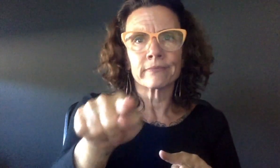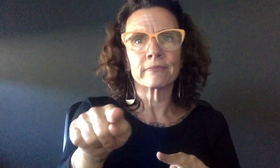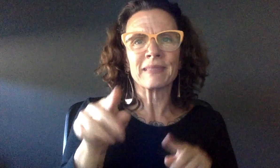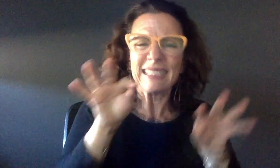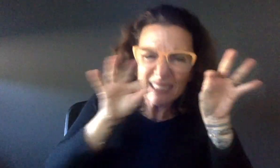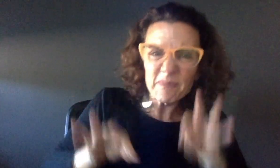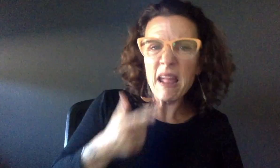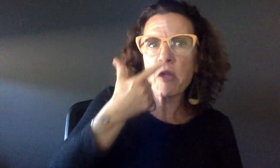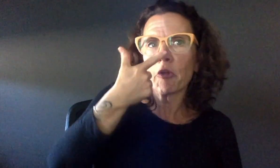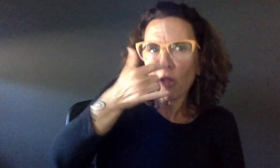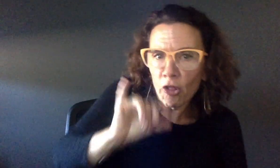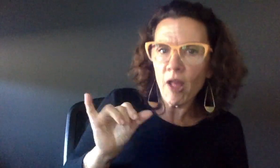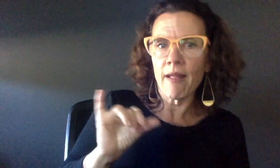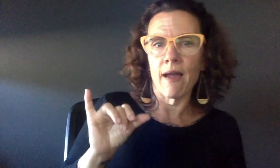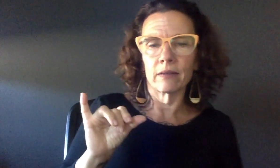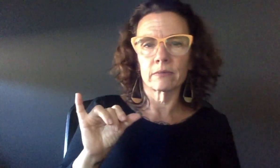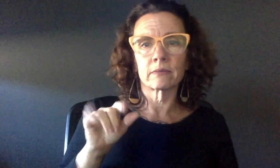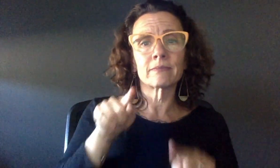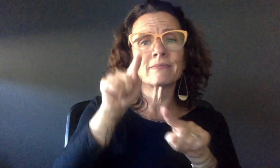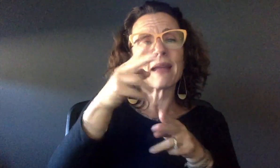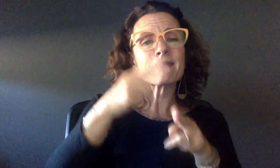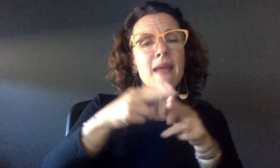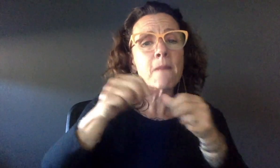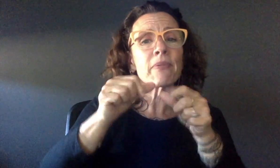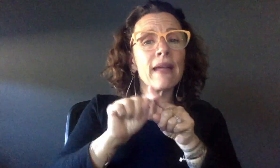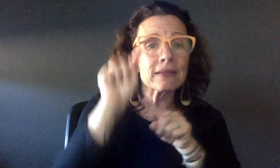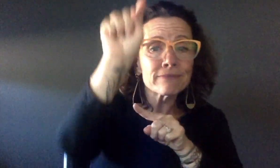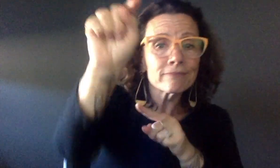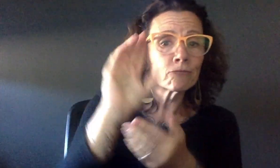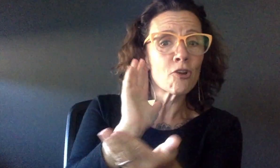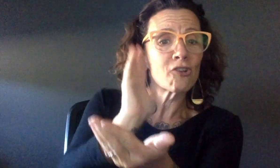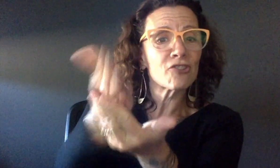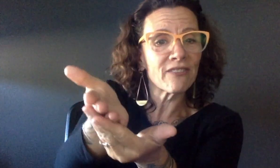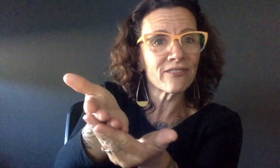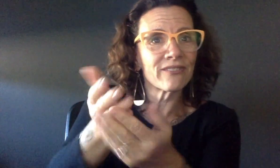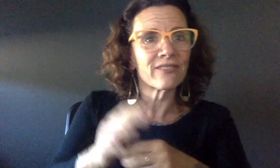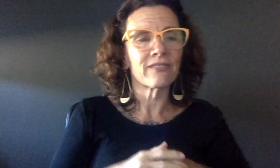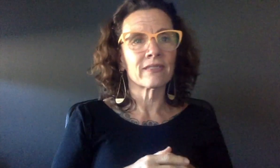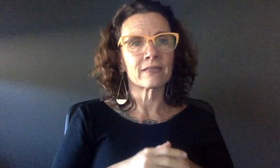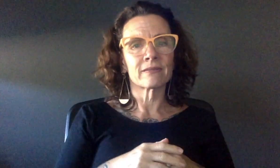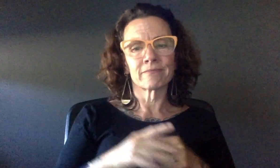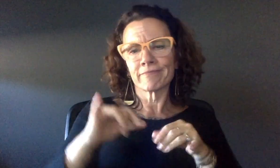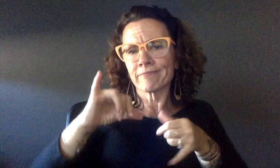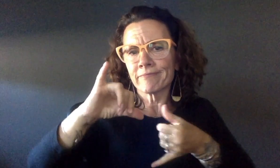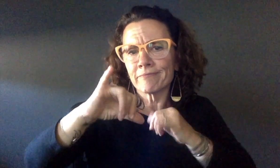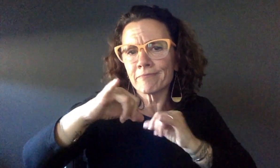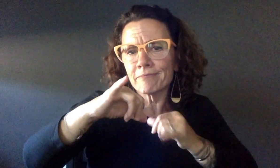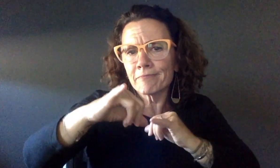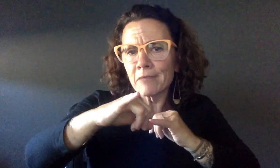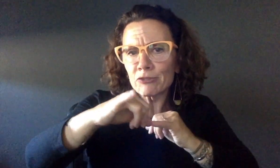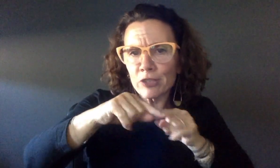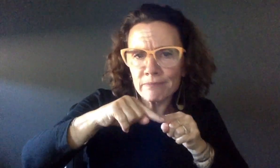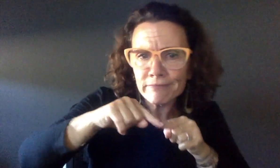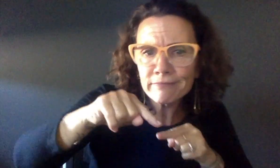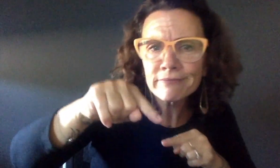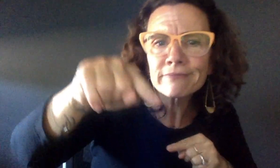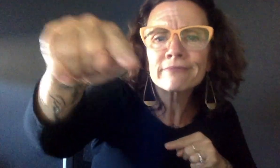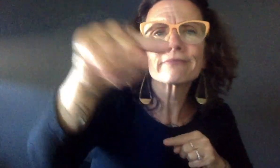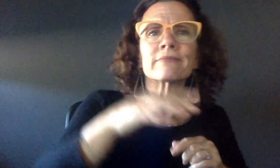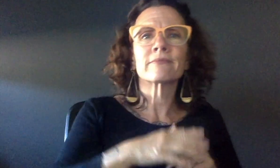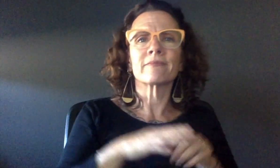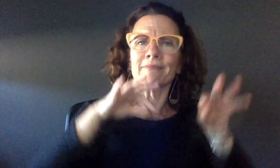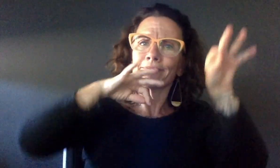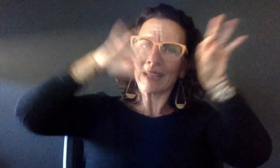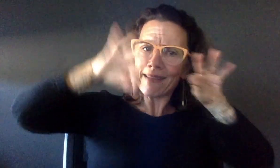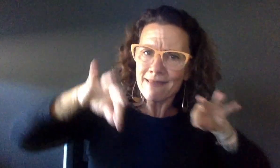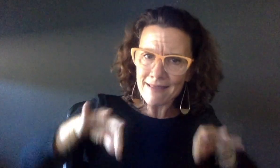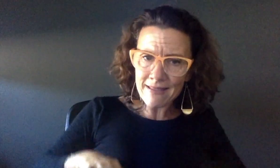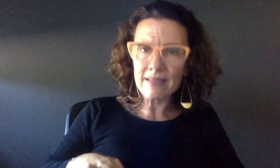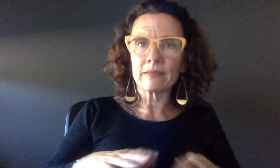Announce the destination and distance of the route.